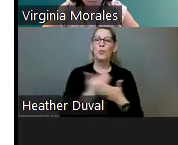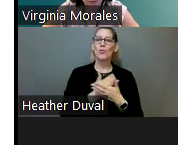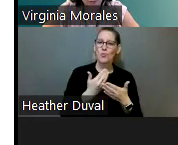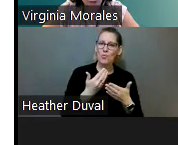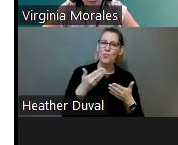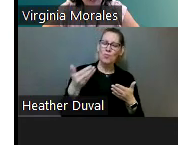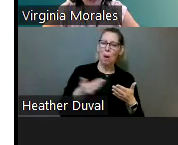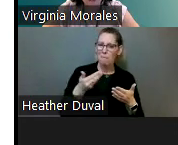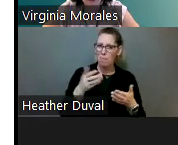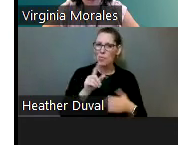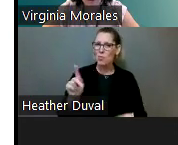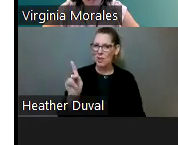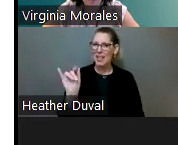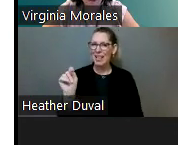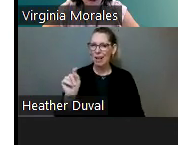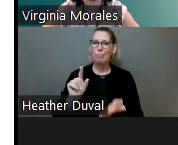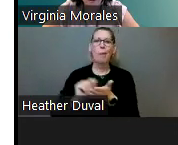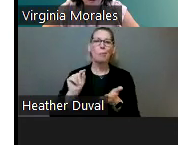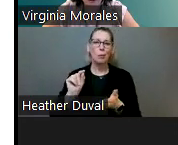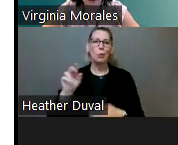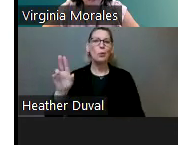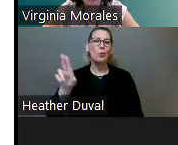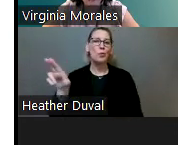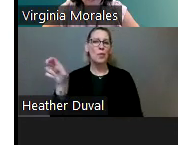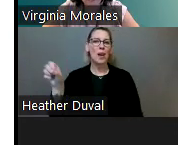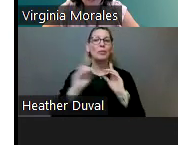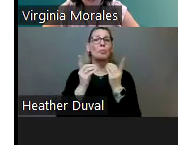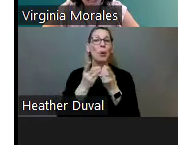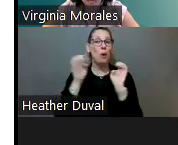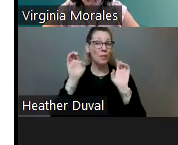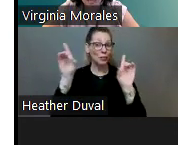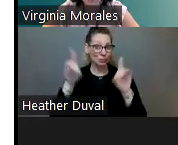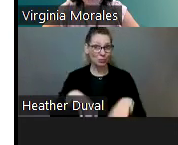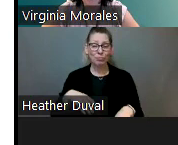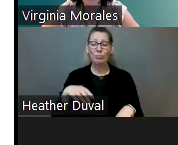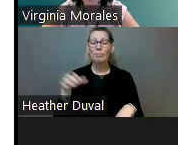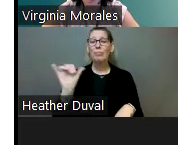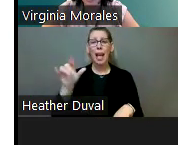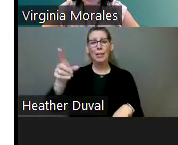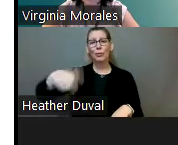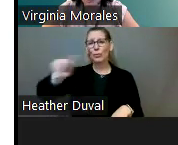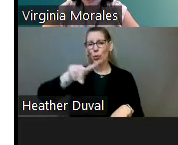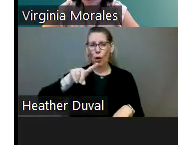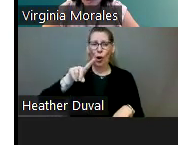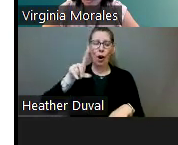which is published by the US Department of Education. And as you are developing